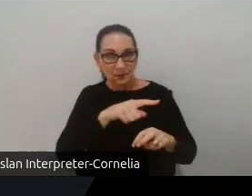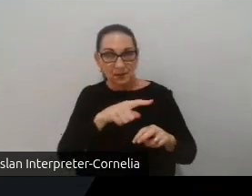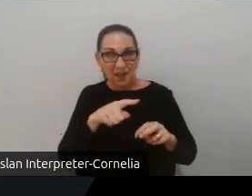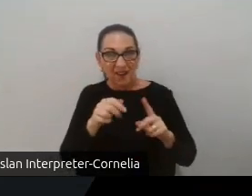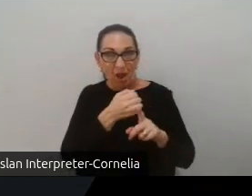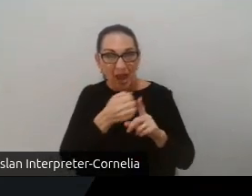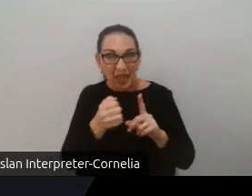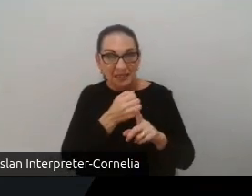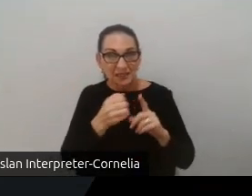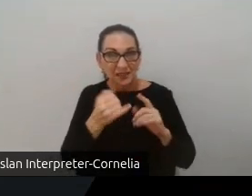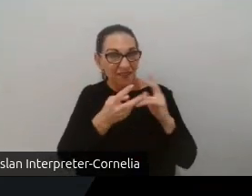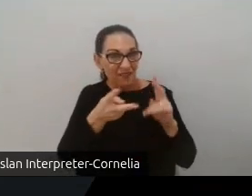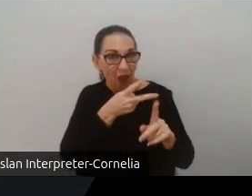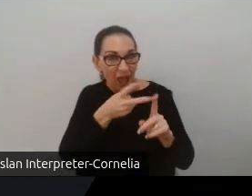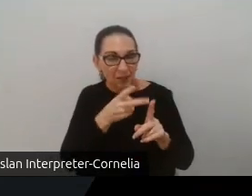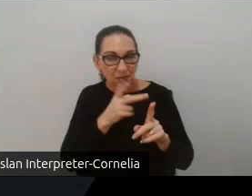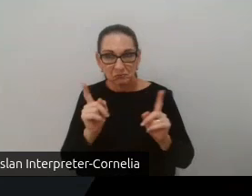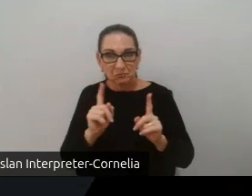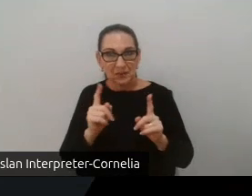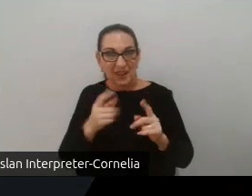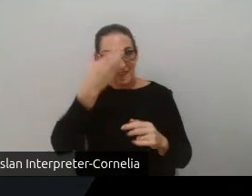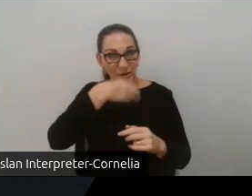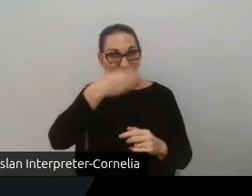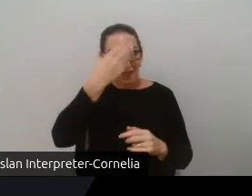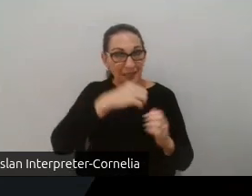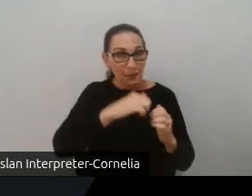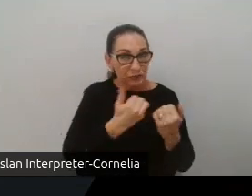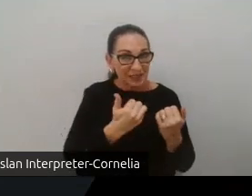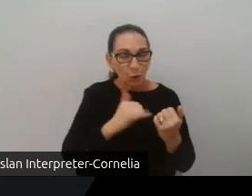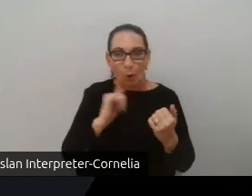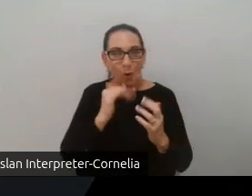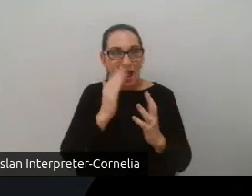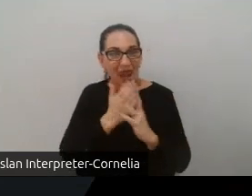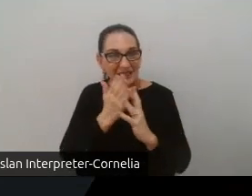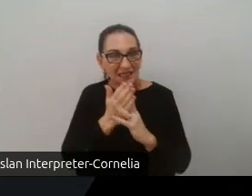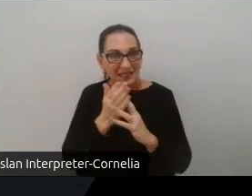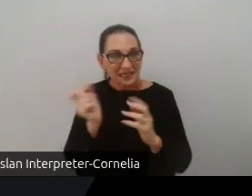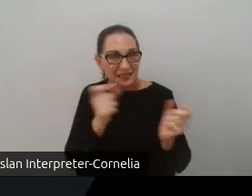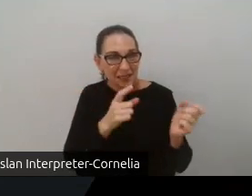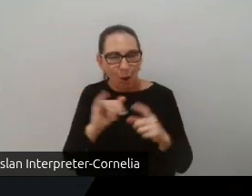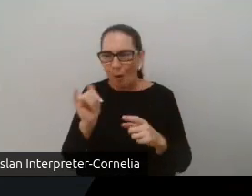breaches, threats, um or let's say even sending letters that they shouldn't have. So, there's a